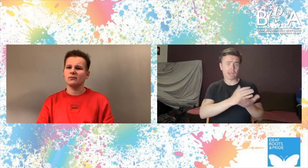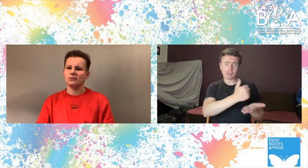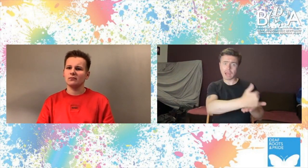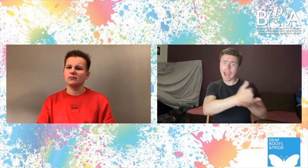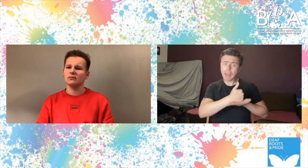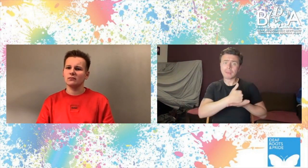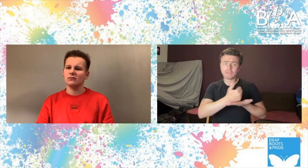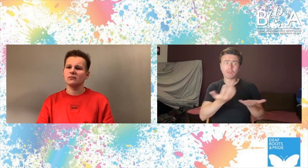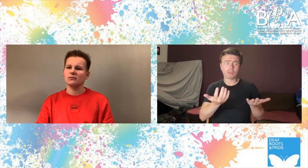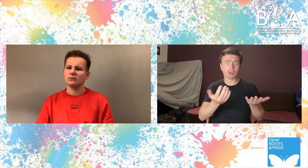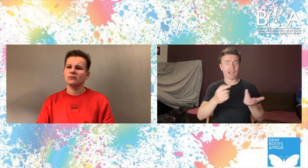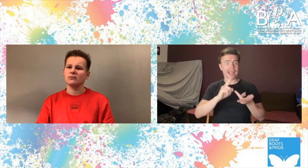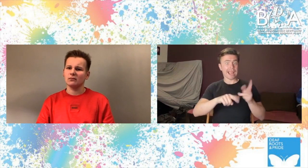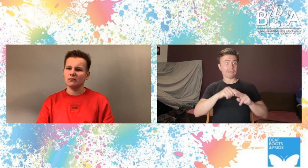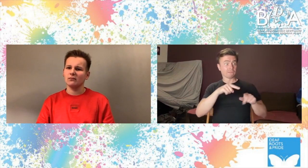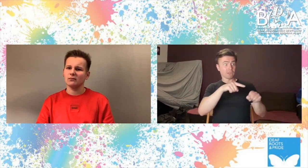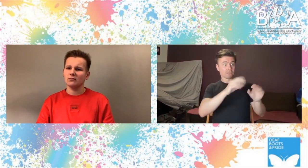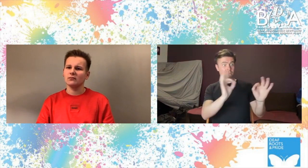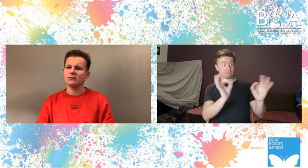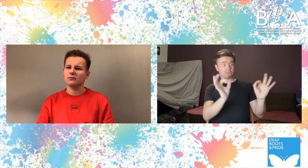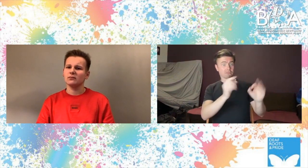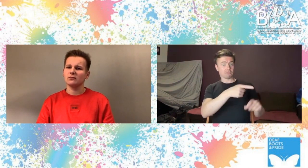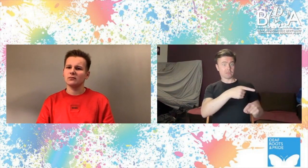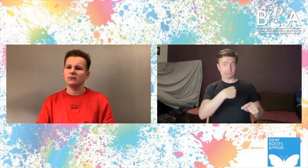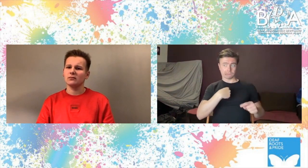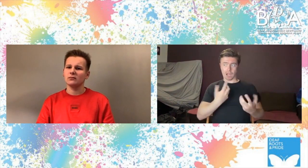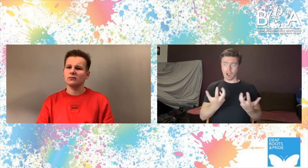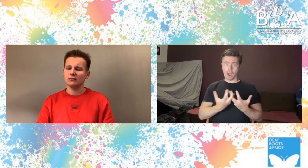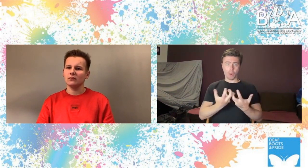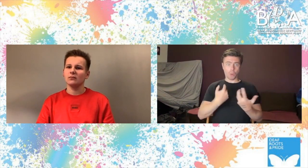Obviously, you don’t know what you might need, so the college can give you